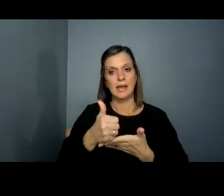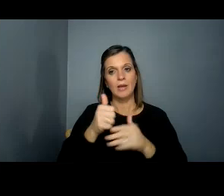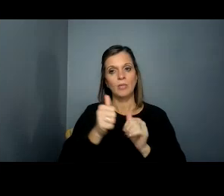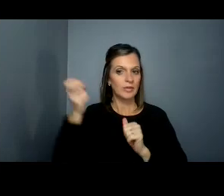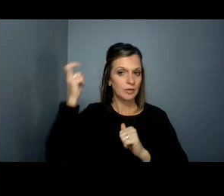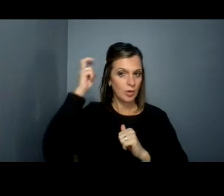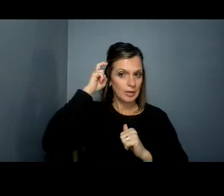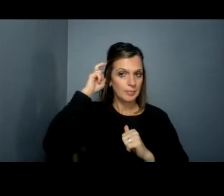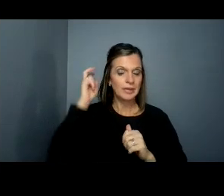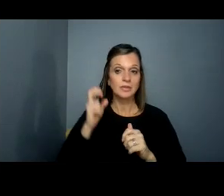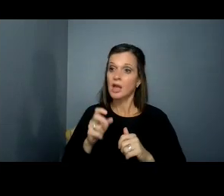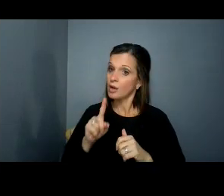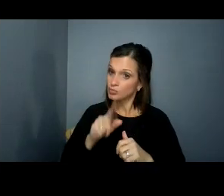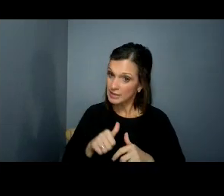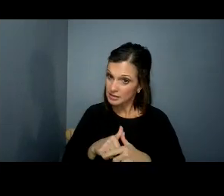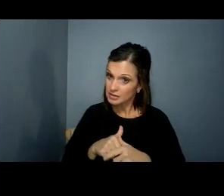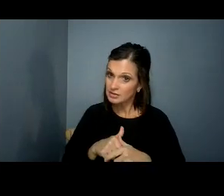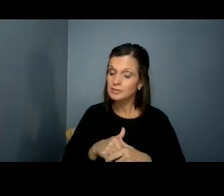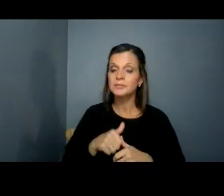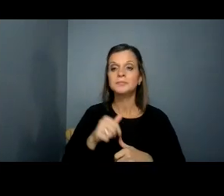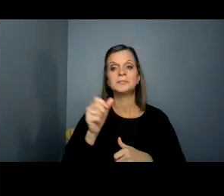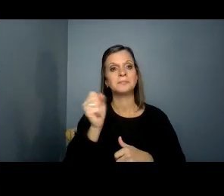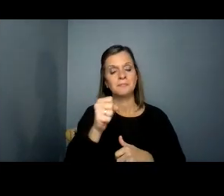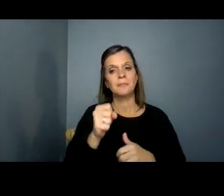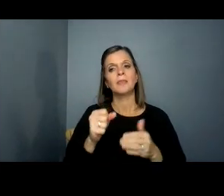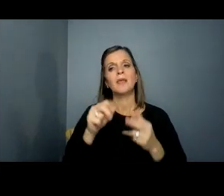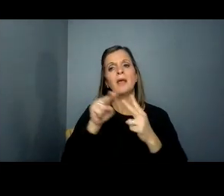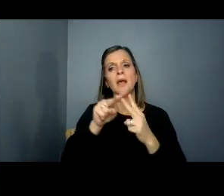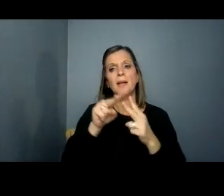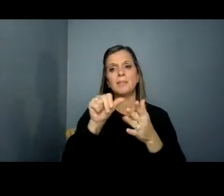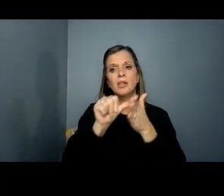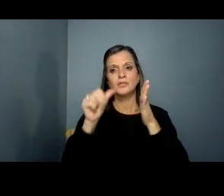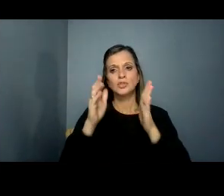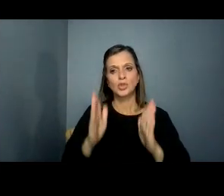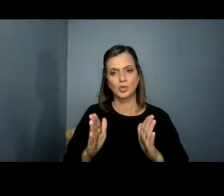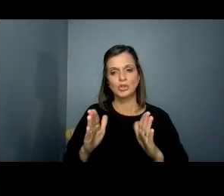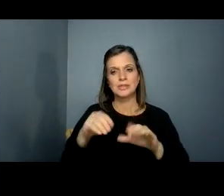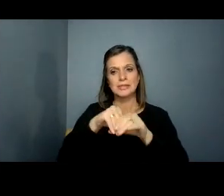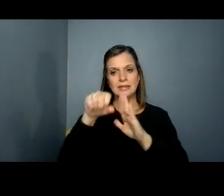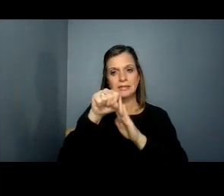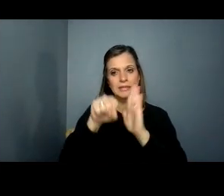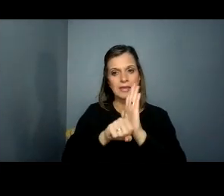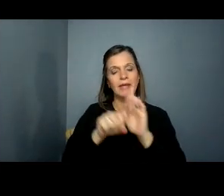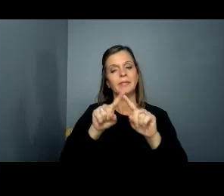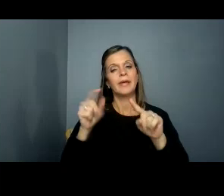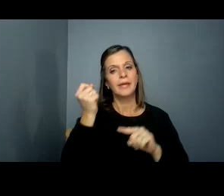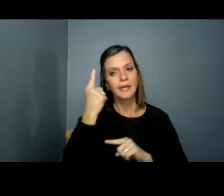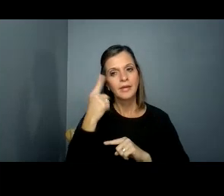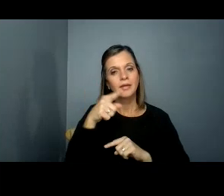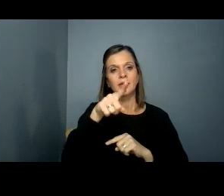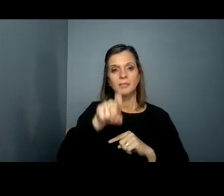And so we work with a couple surgeons across the state. Oh really? But you know, they have to have a cochlear implant evaluation,